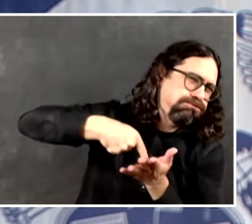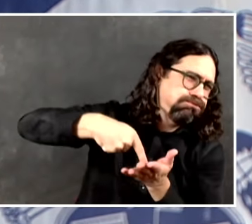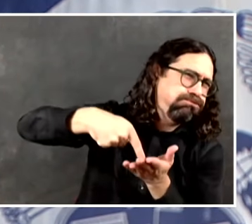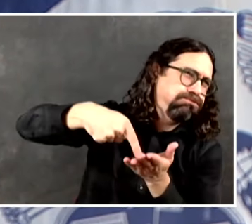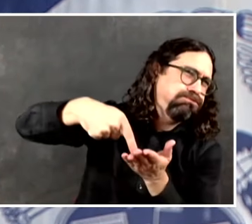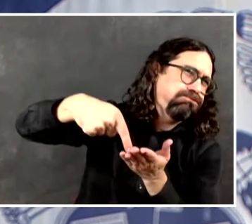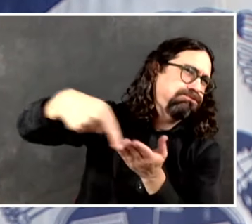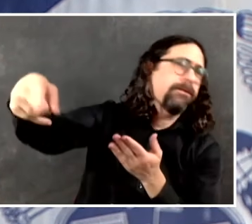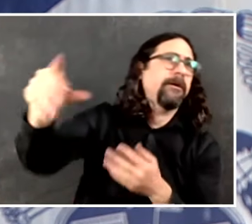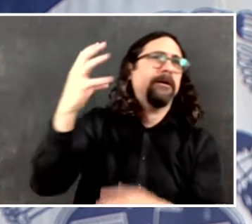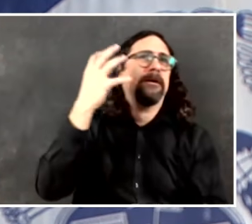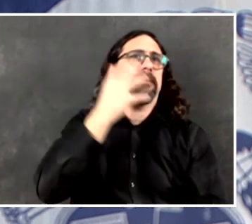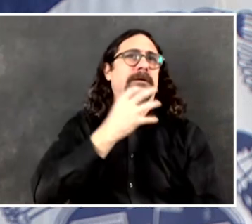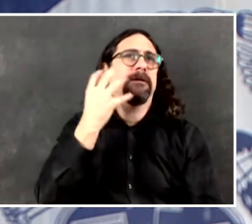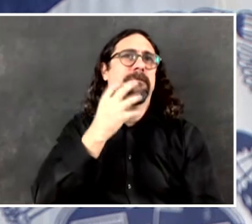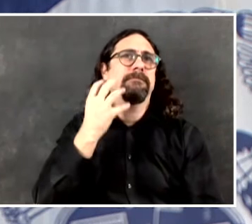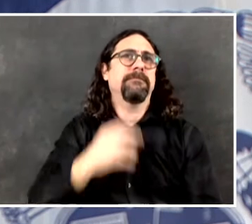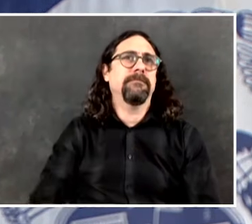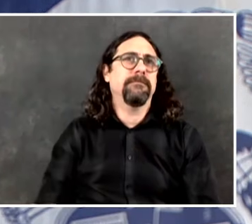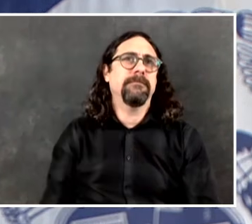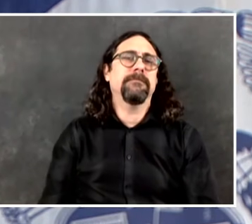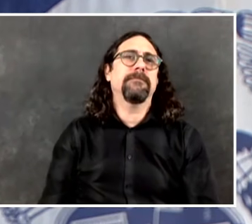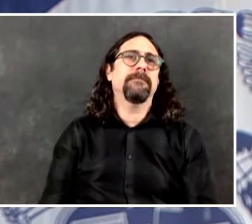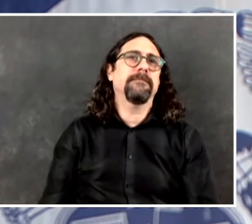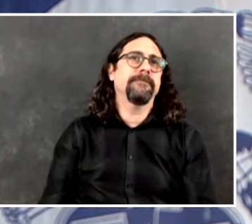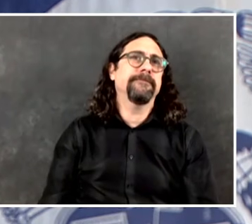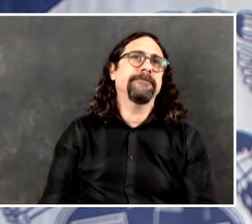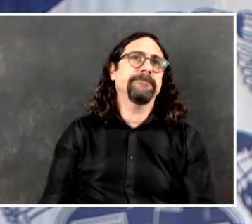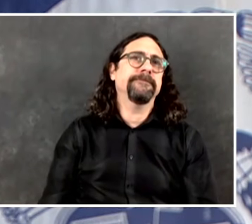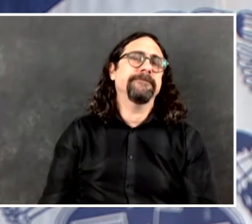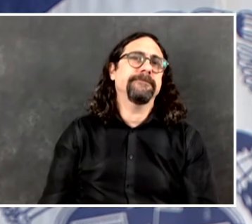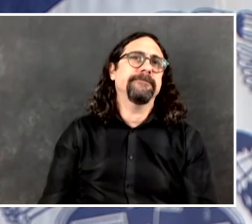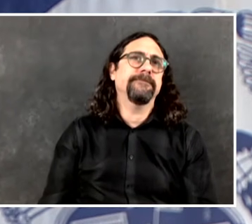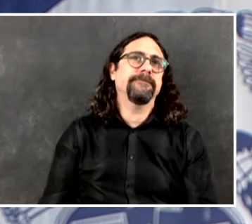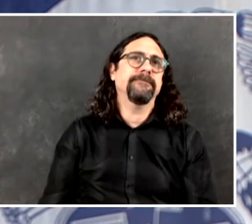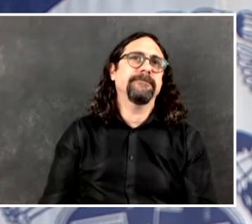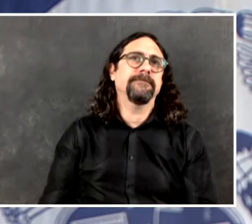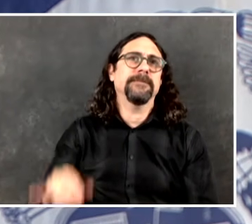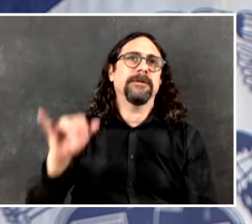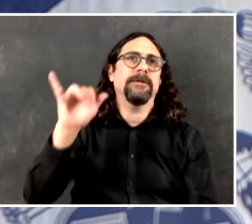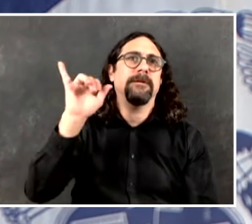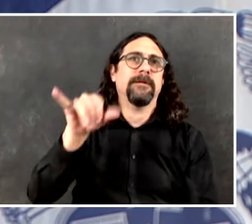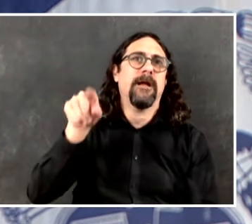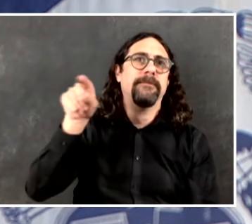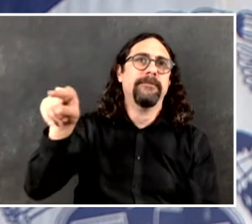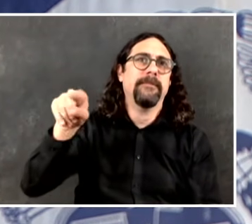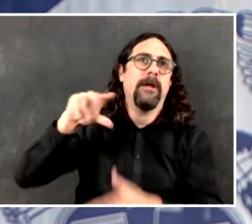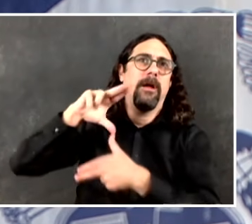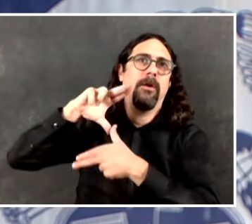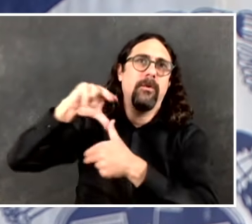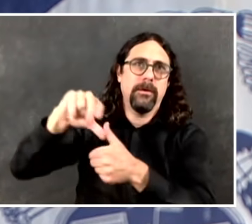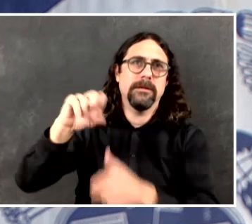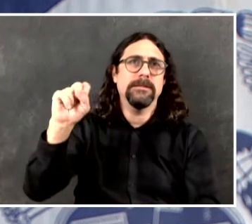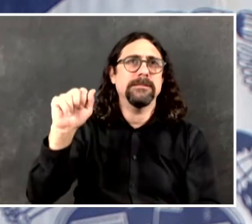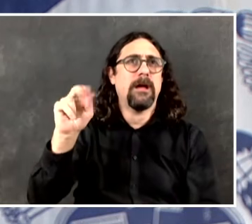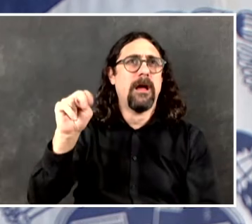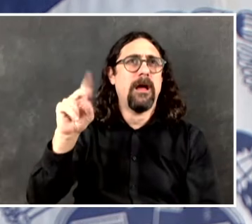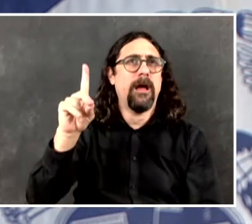LITERALLY 9/11 -- WORST ATTACK ON THISI CTYIN ORU HISTORY. SANDY WORST